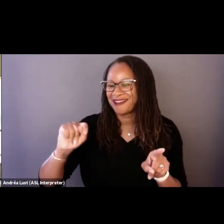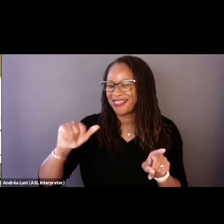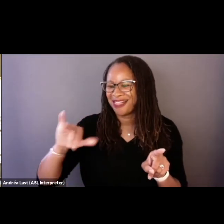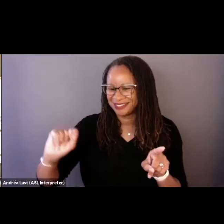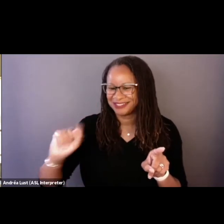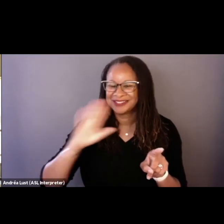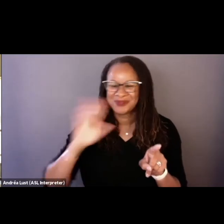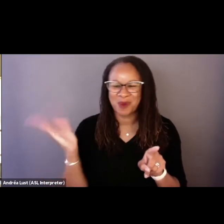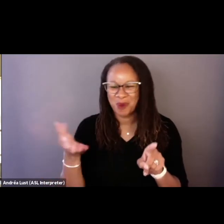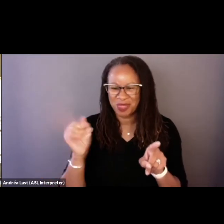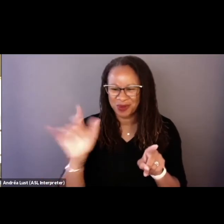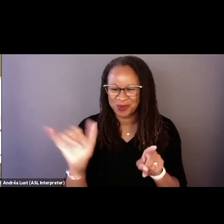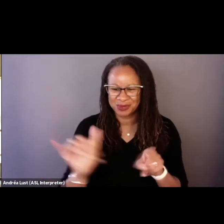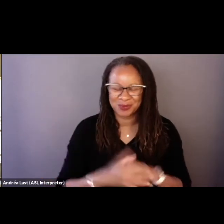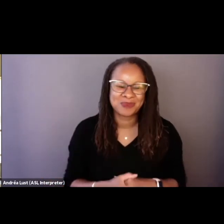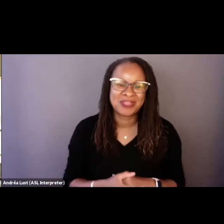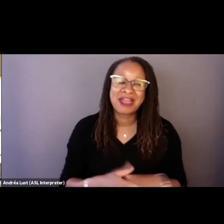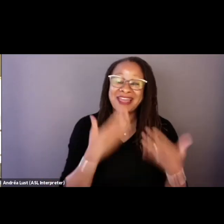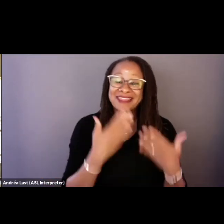I also wanna thank Andrea as always